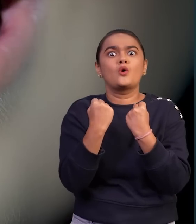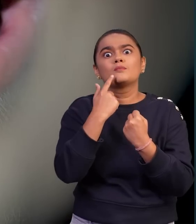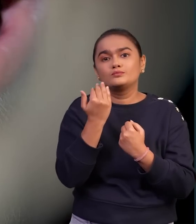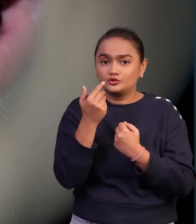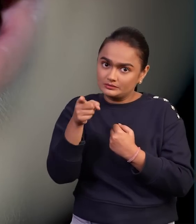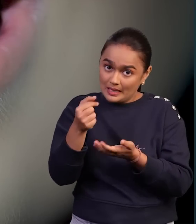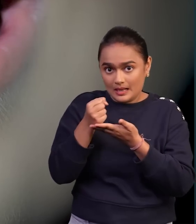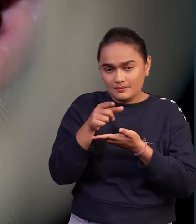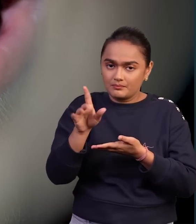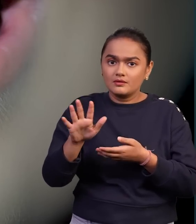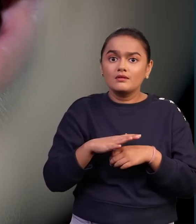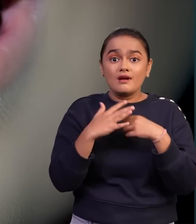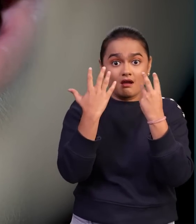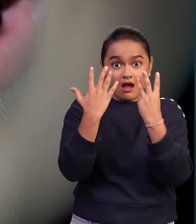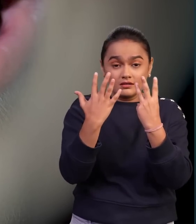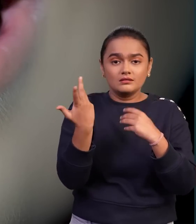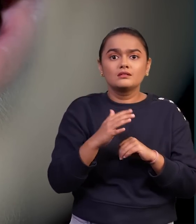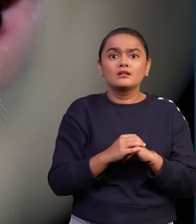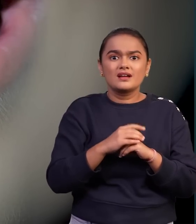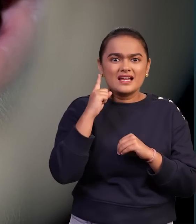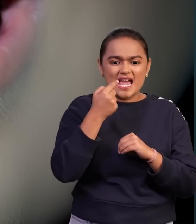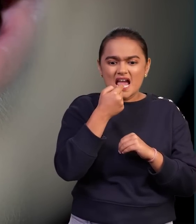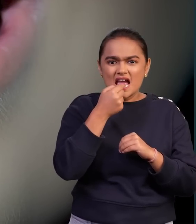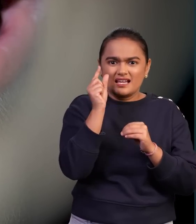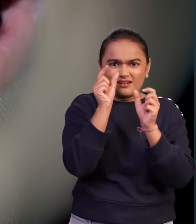8. Is it important to treat the gap between the teeth?